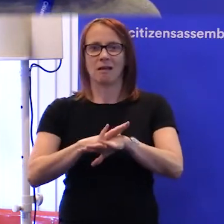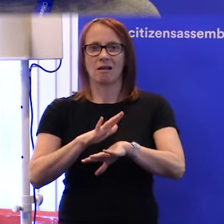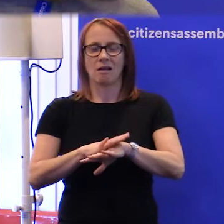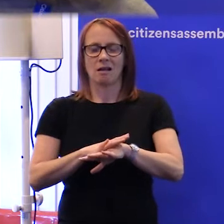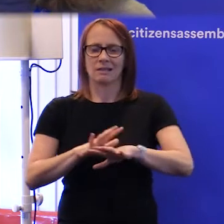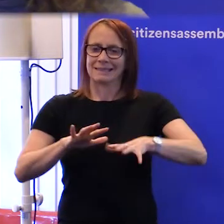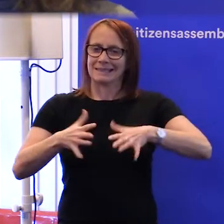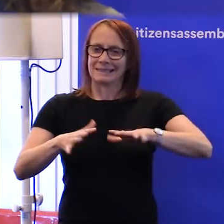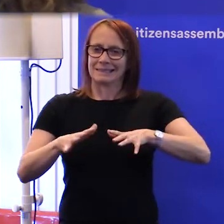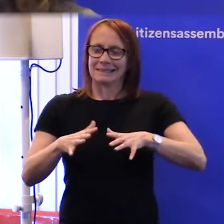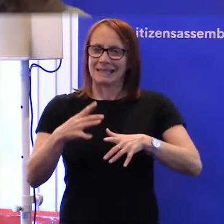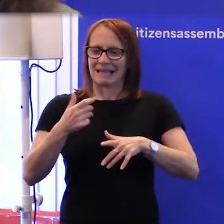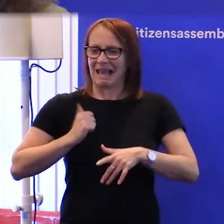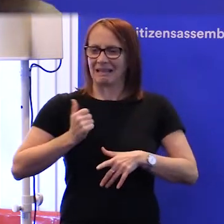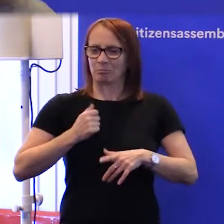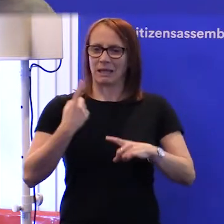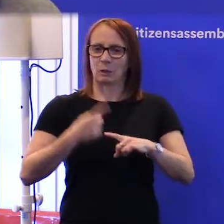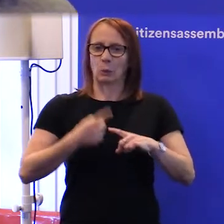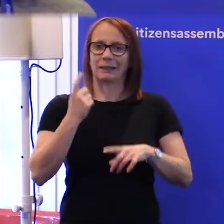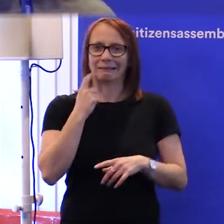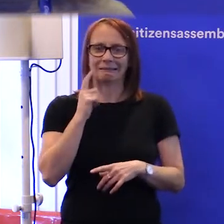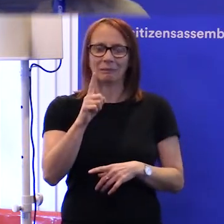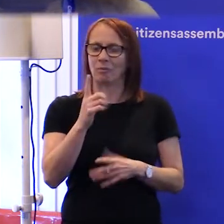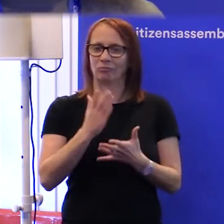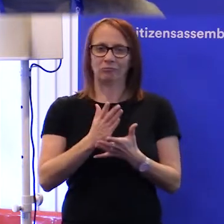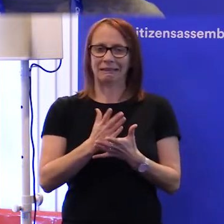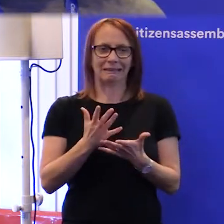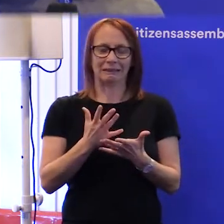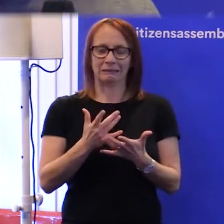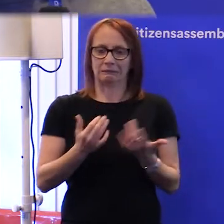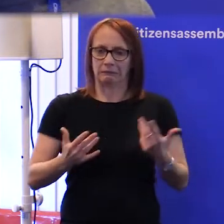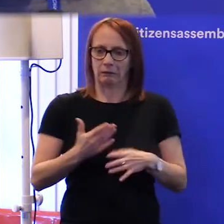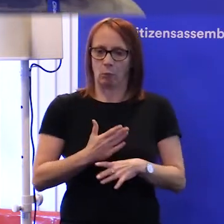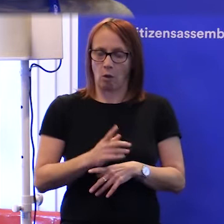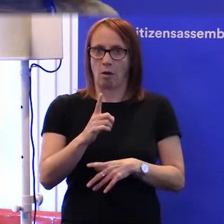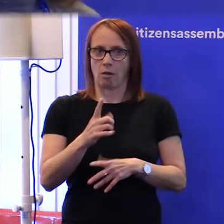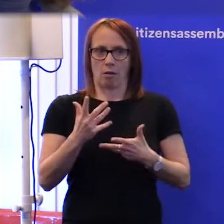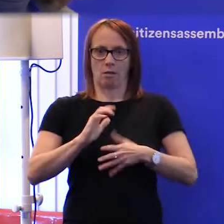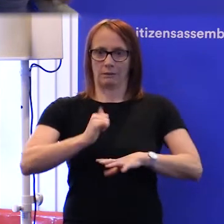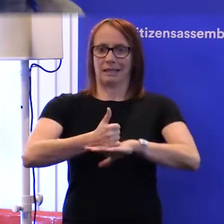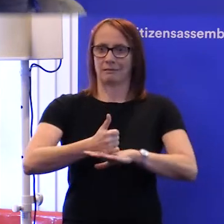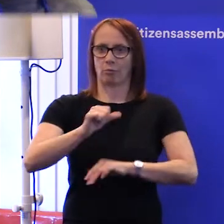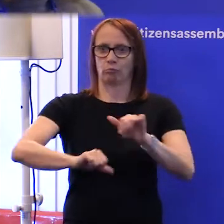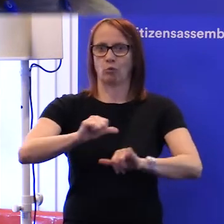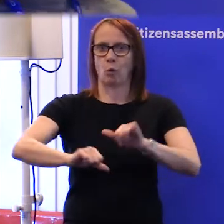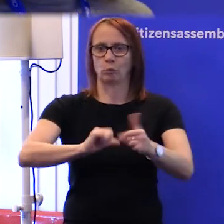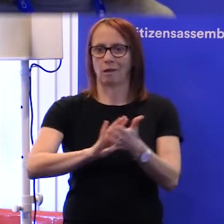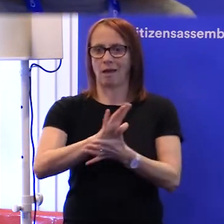slightly more work than we anticipated to get everybody paid first time around but neither the process is set up it should be much quicker and a much more